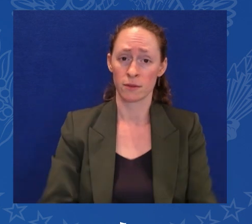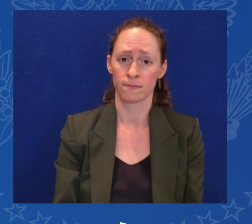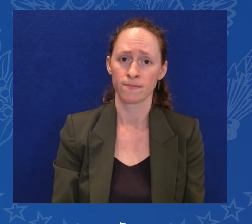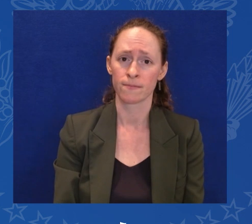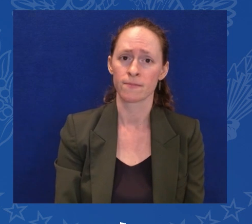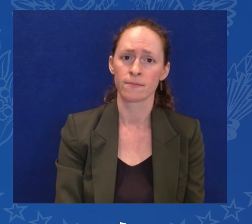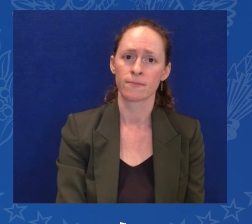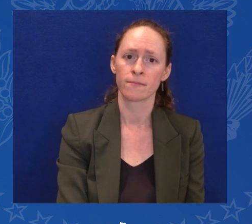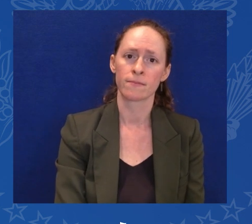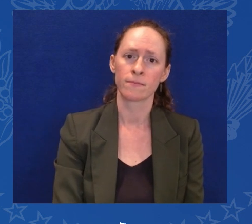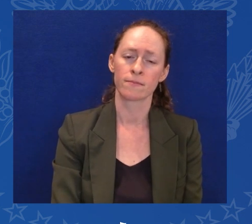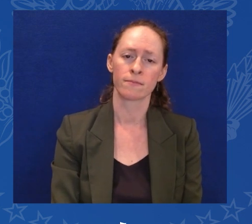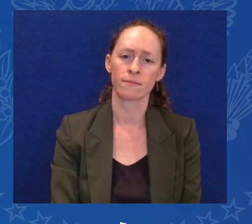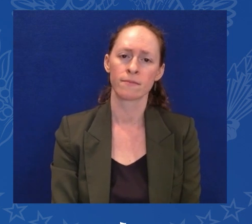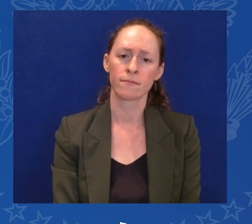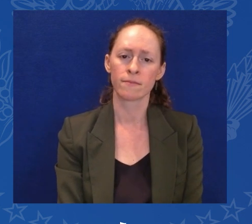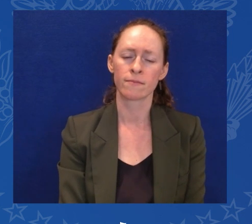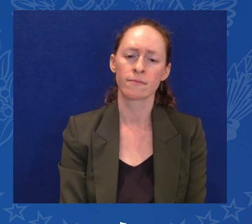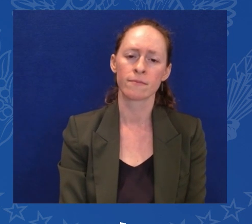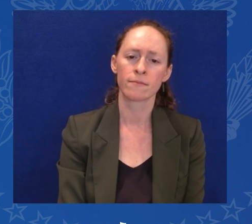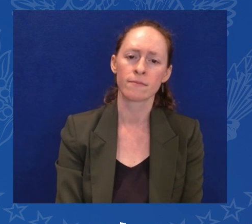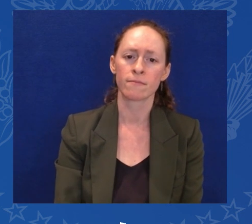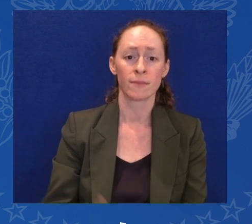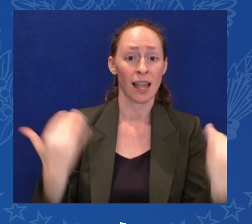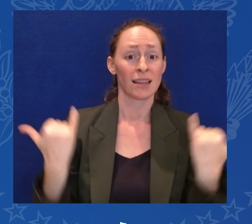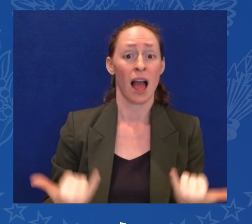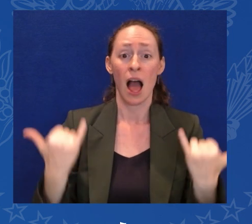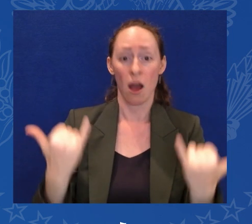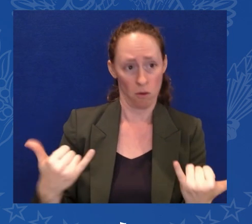bury history, we're making it clear --